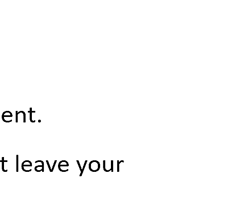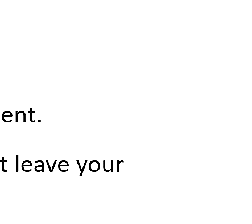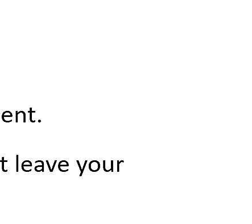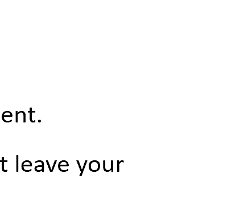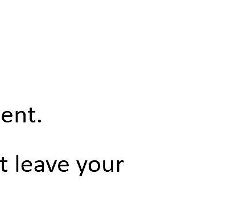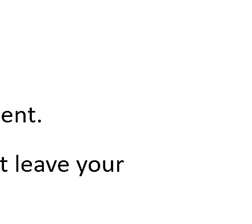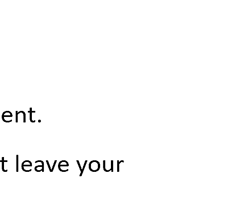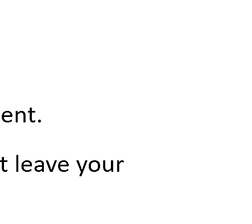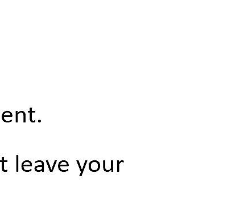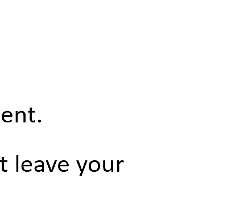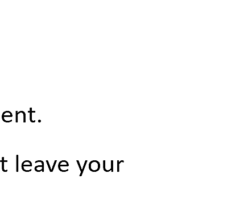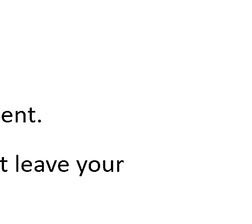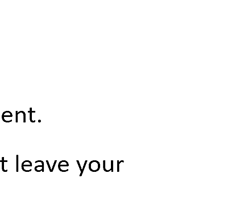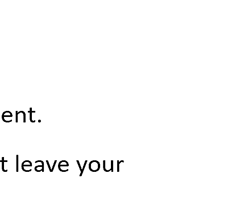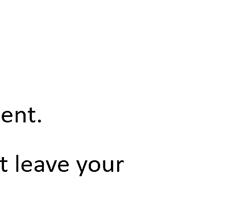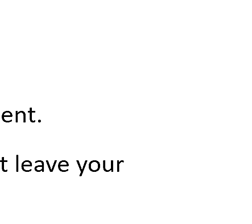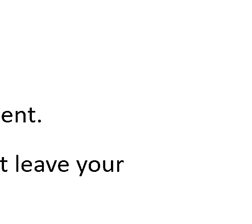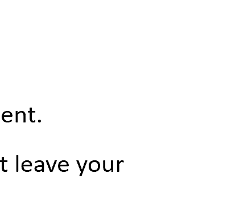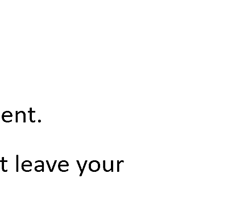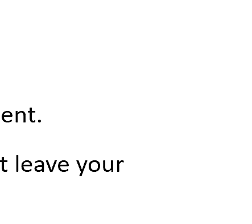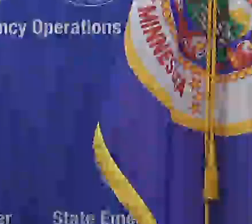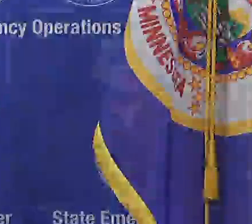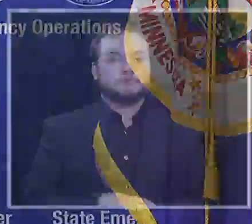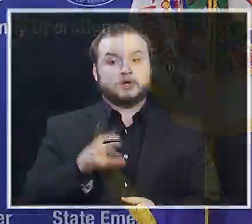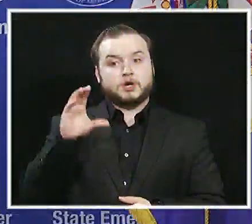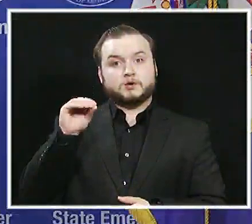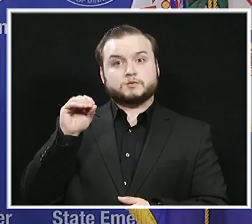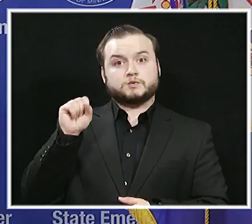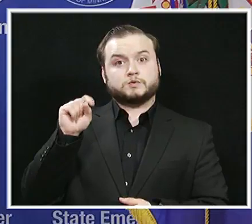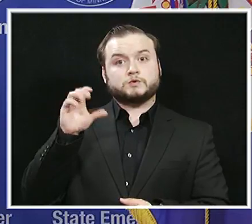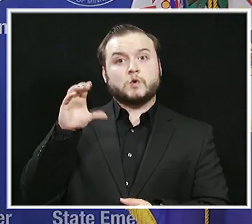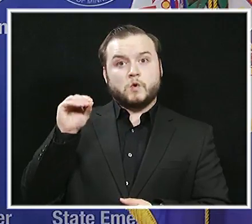adhering to those principles, people are not going to come. It's one of the reasons that